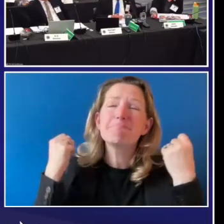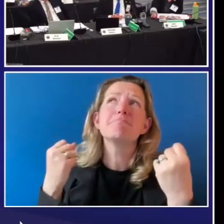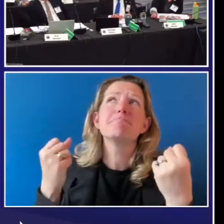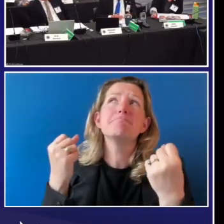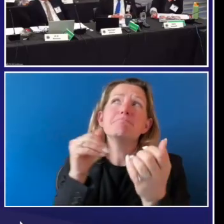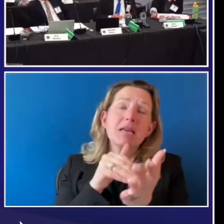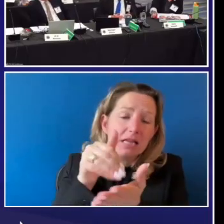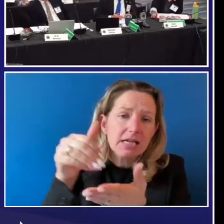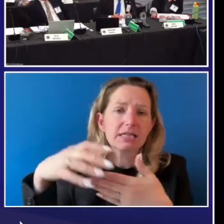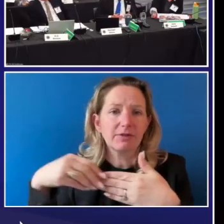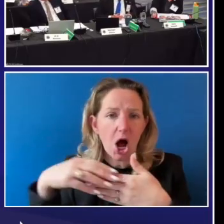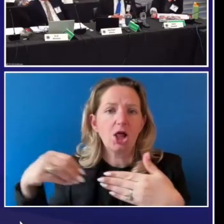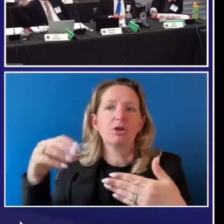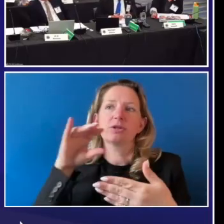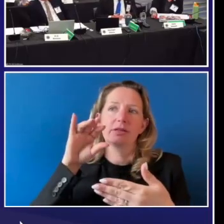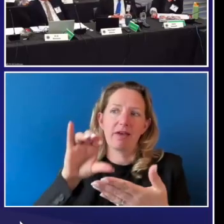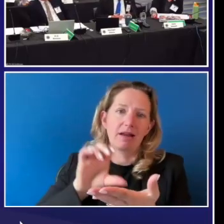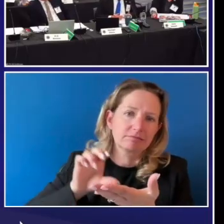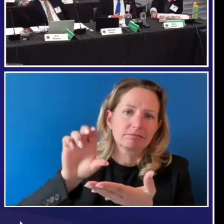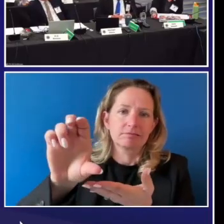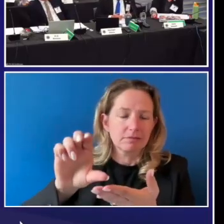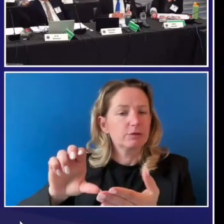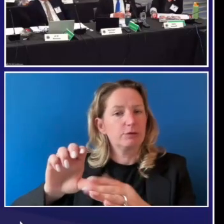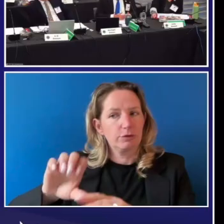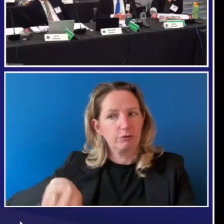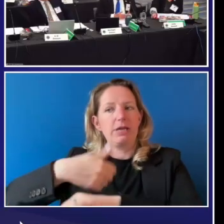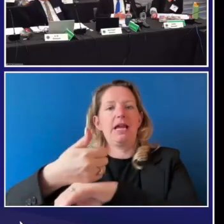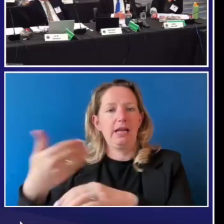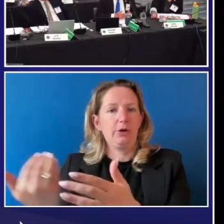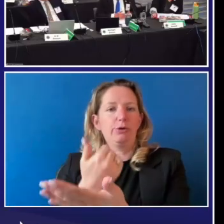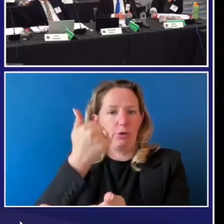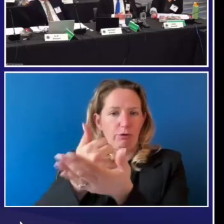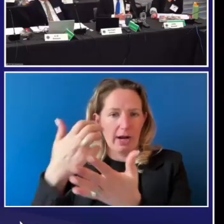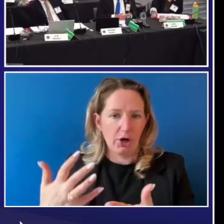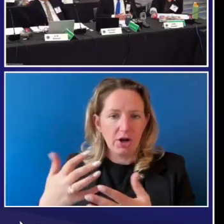of dollars a year that goes into creating a new accreditor. This eliminates kind of the stranglehold that existing